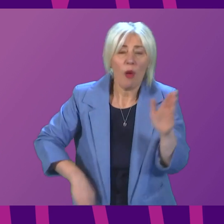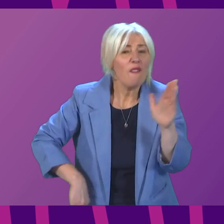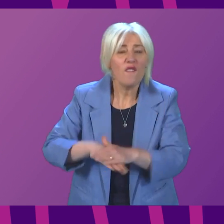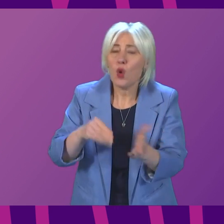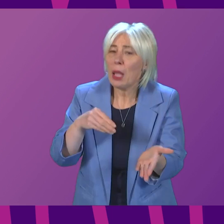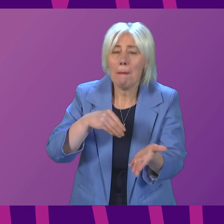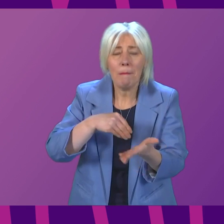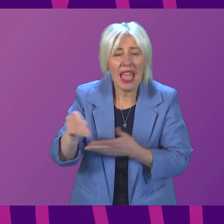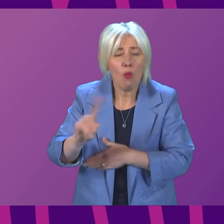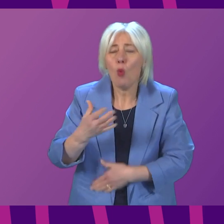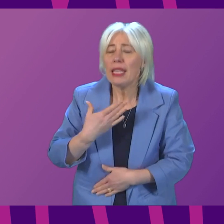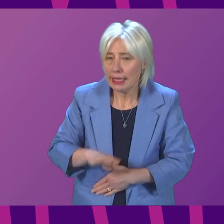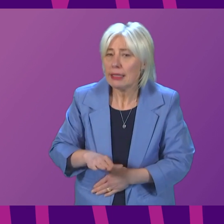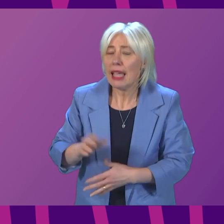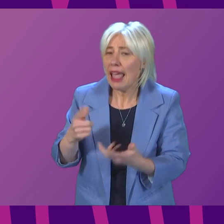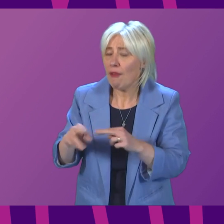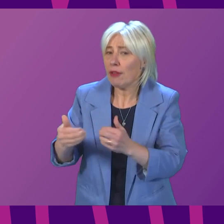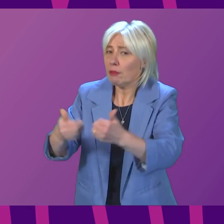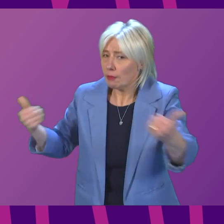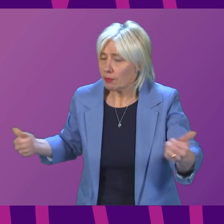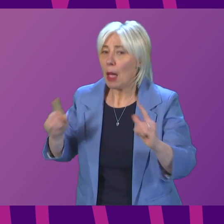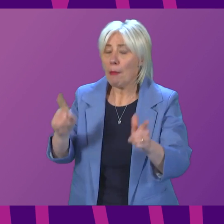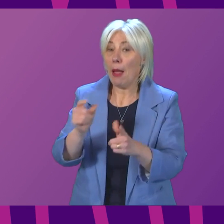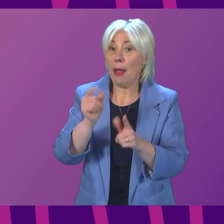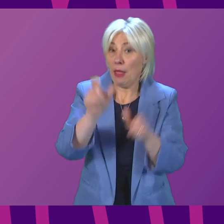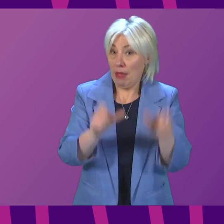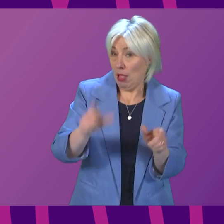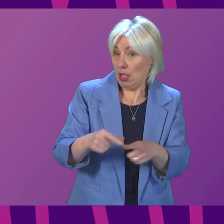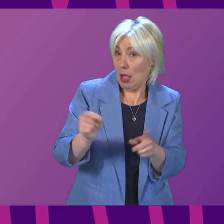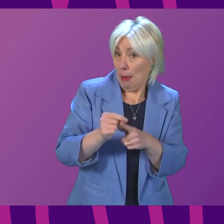However, the key point for those who are in receipt of pensions is what the UK Government